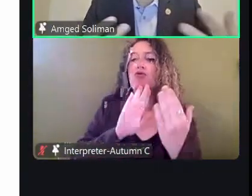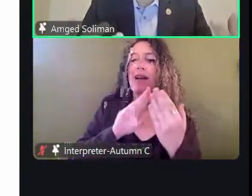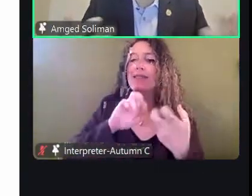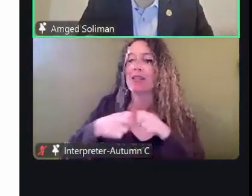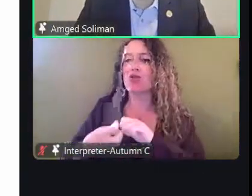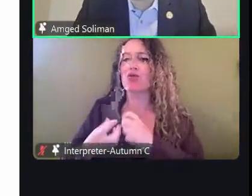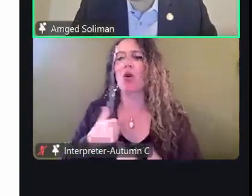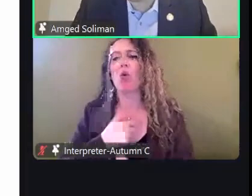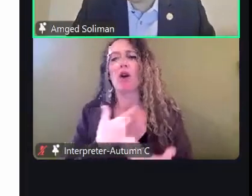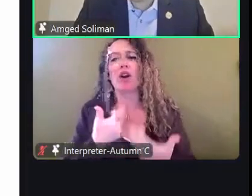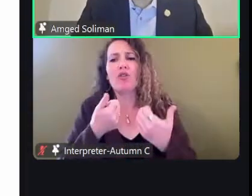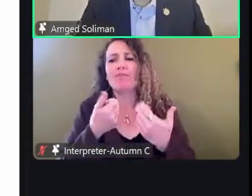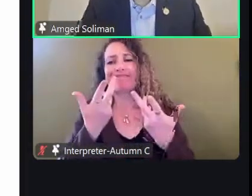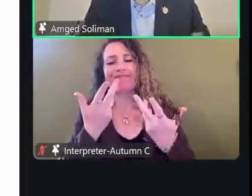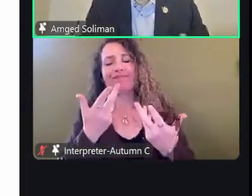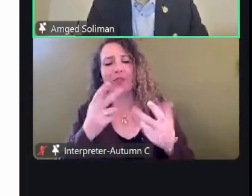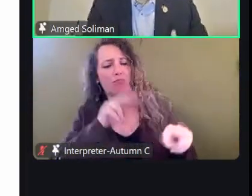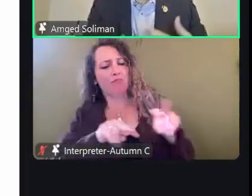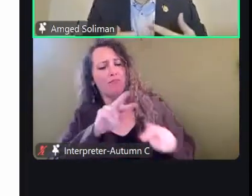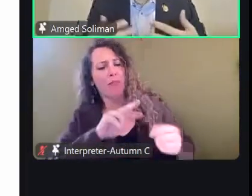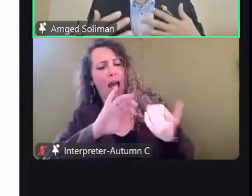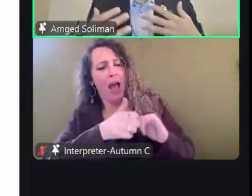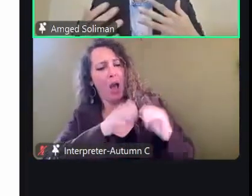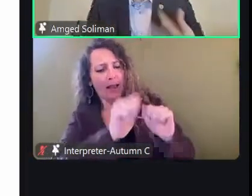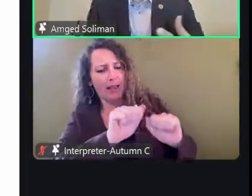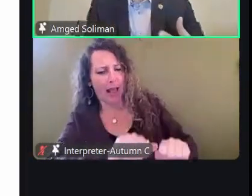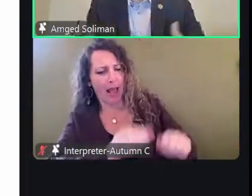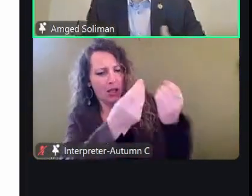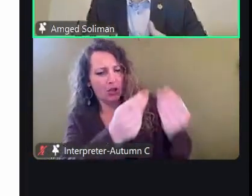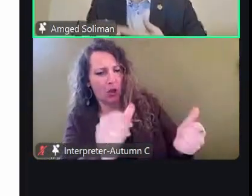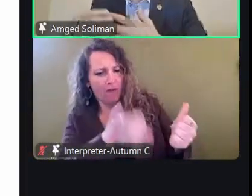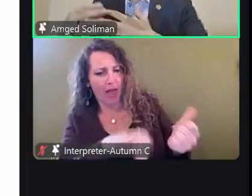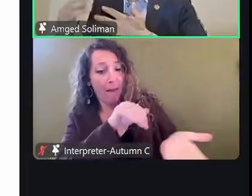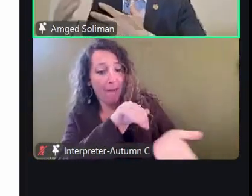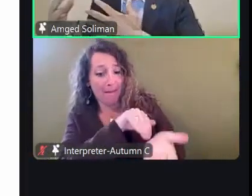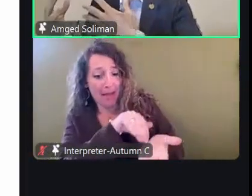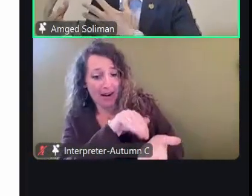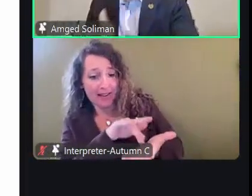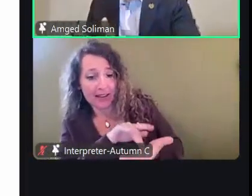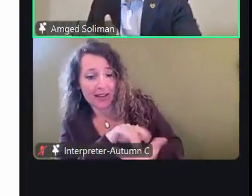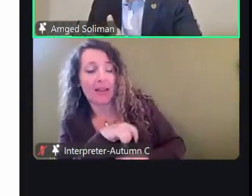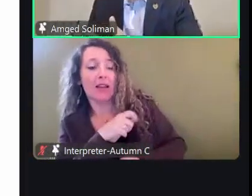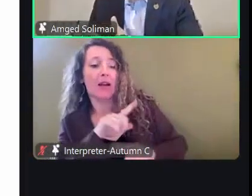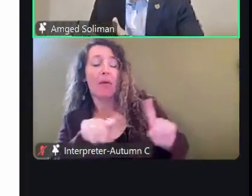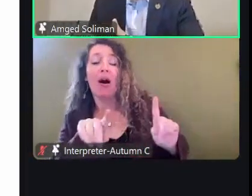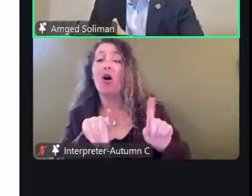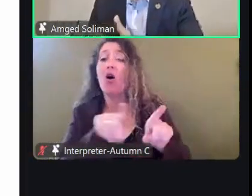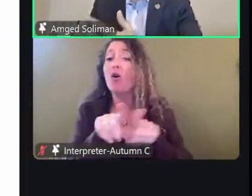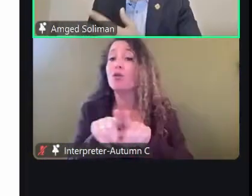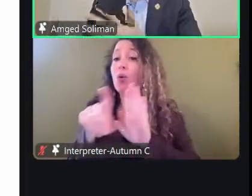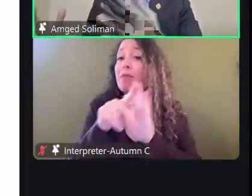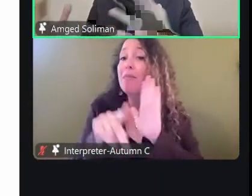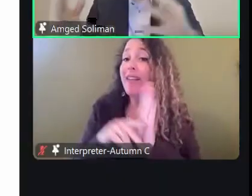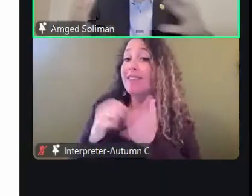the problem can be solved, right? Not not just medically, but also in terms of policy to help